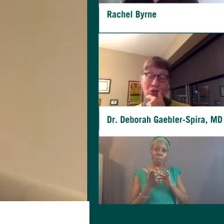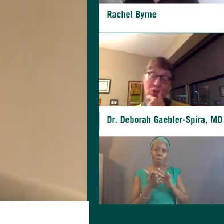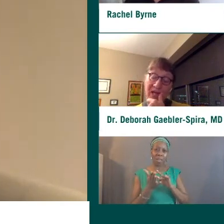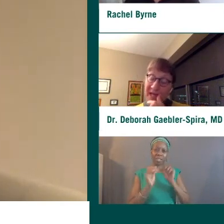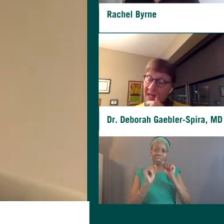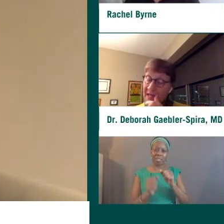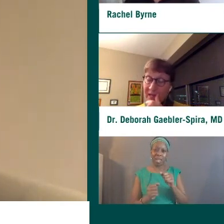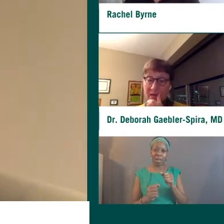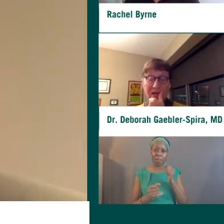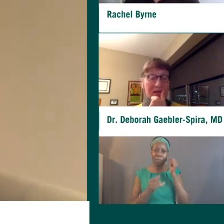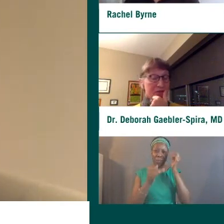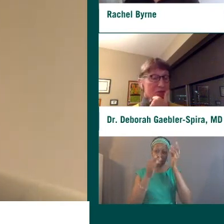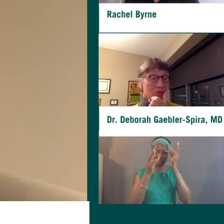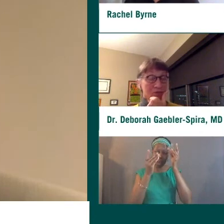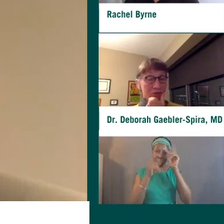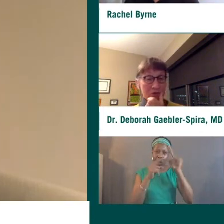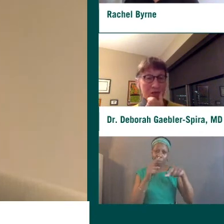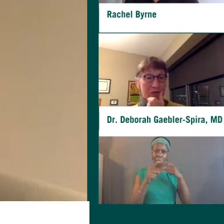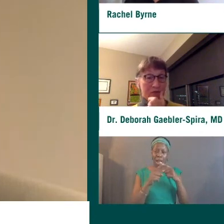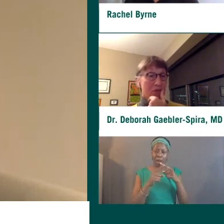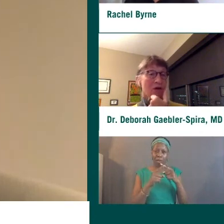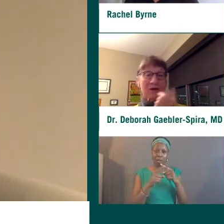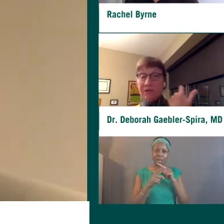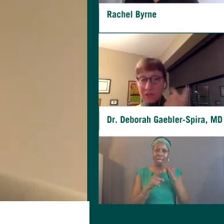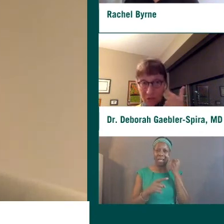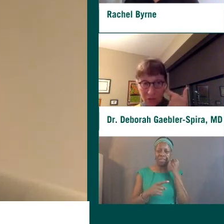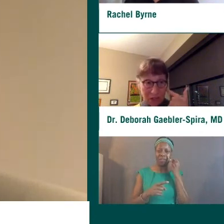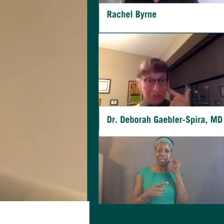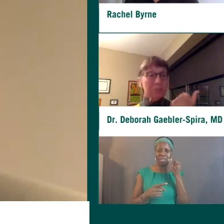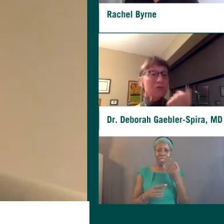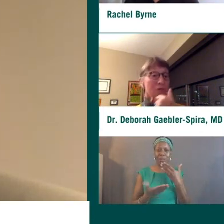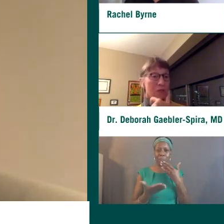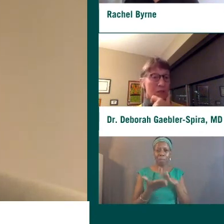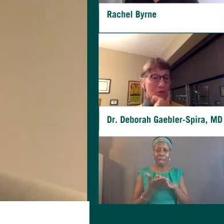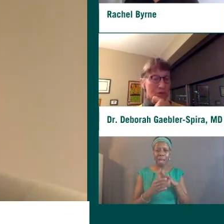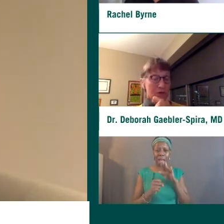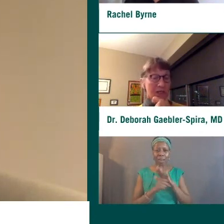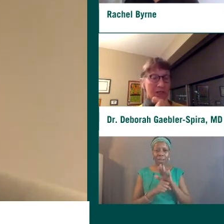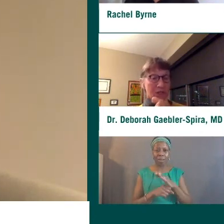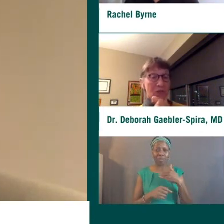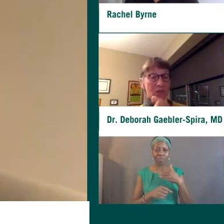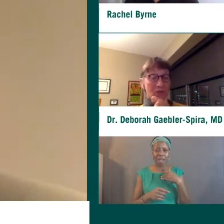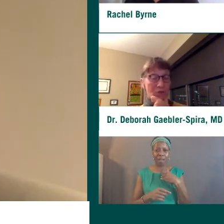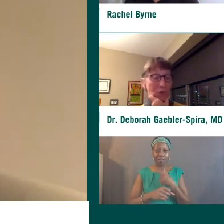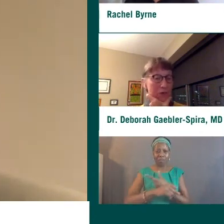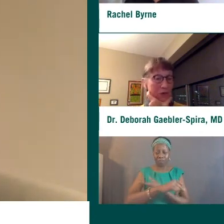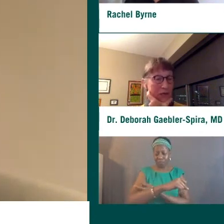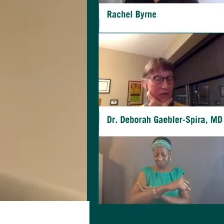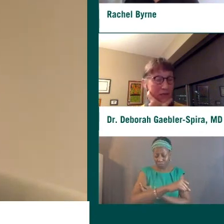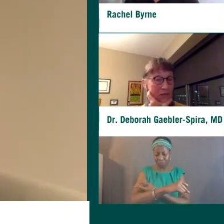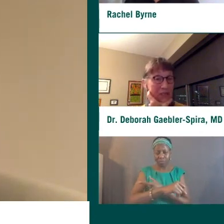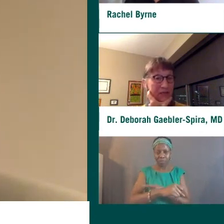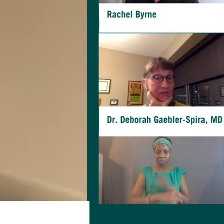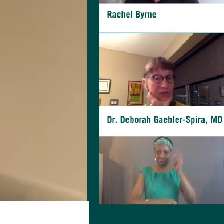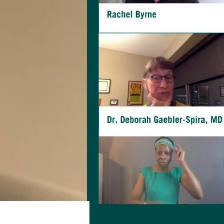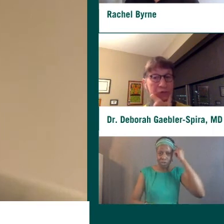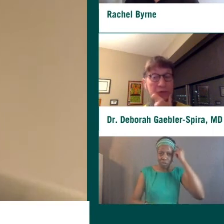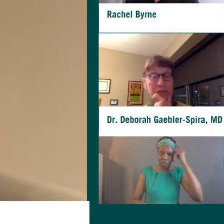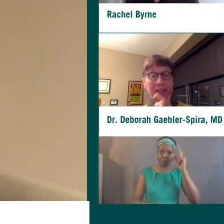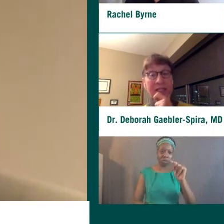You can, if it's severe enough, there are the injectables the neural toxins for a saliva control.